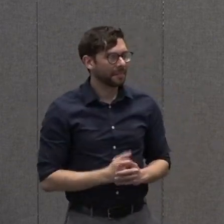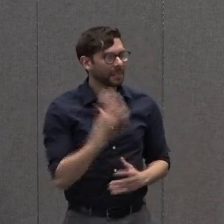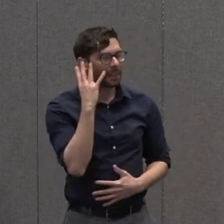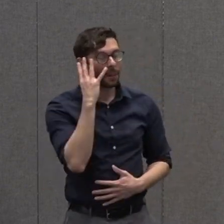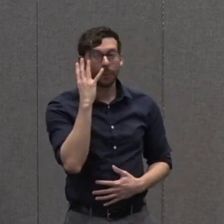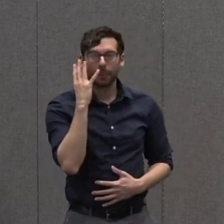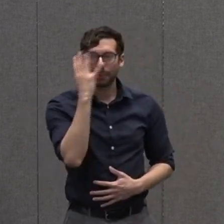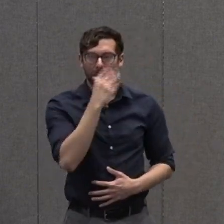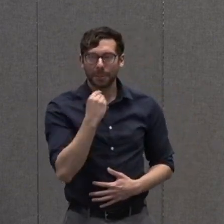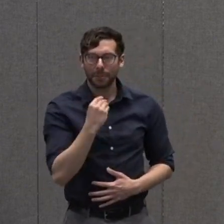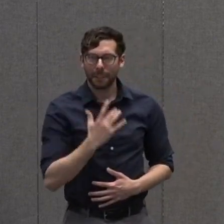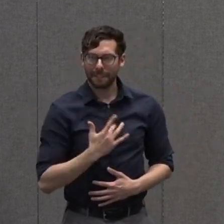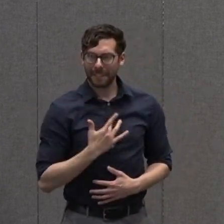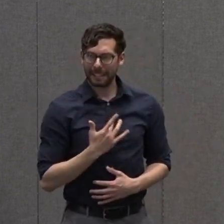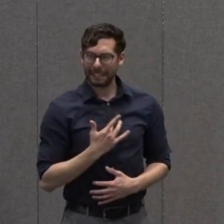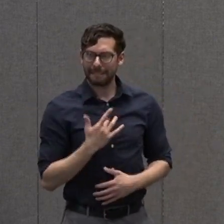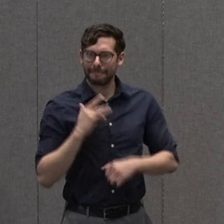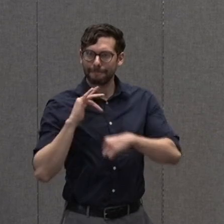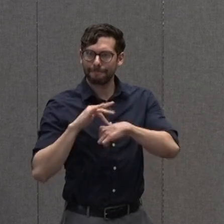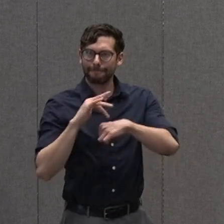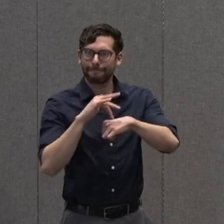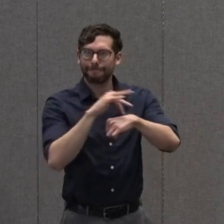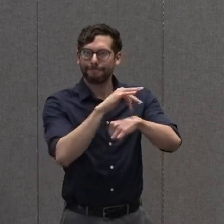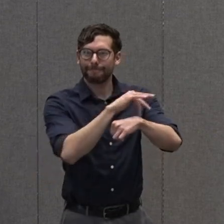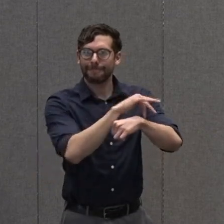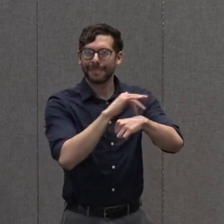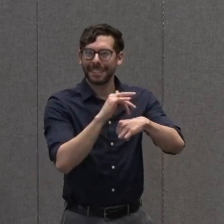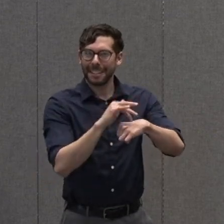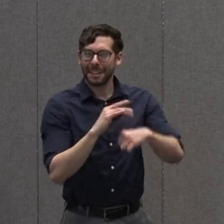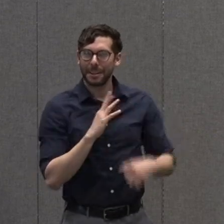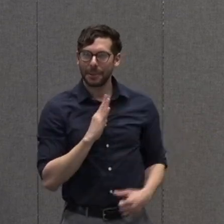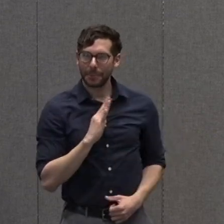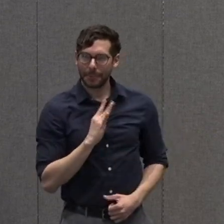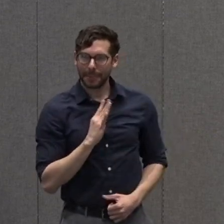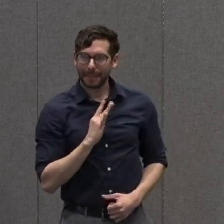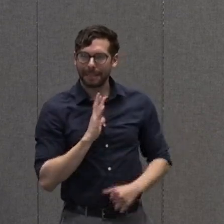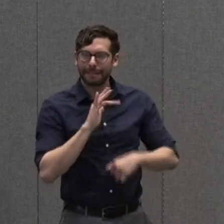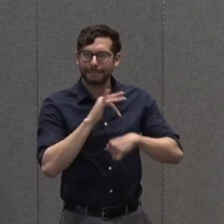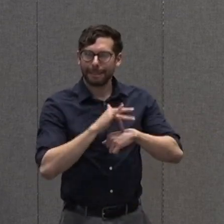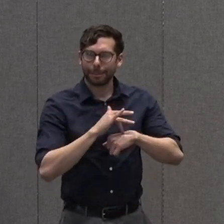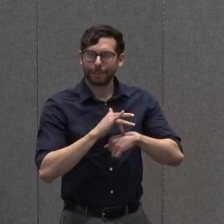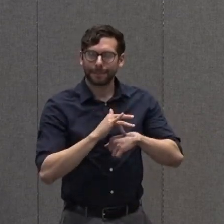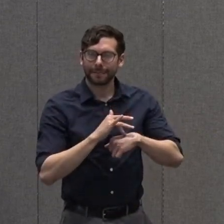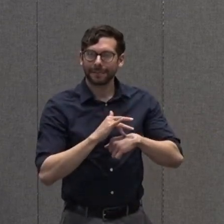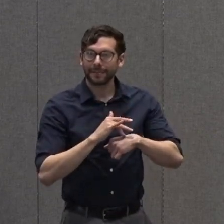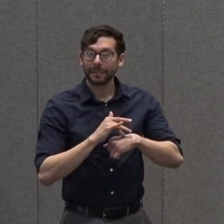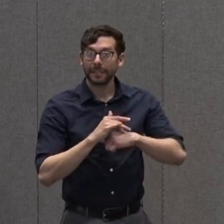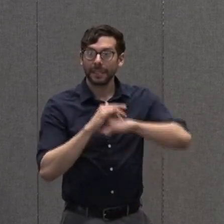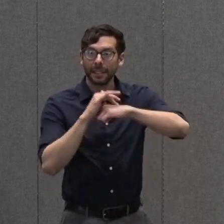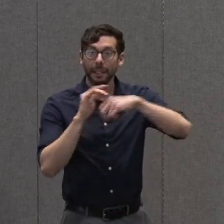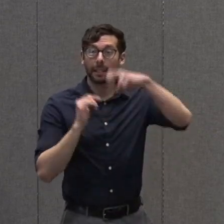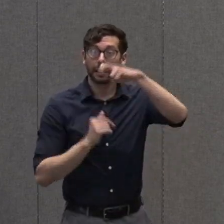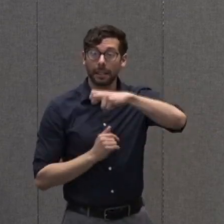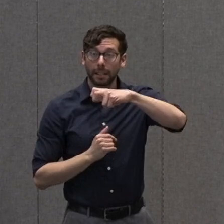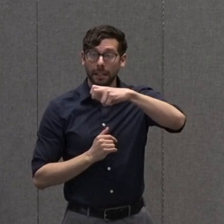and he's kinda cool to touch him, he's cool. And then, his underneath part is very slick.